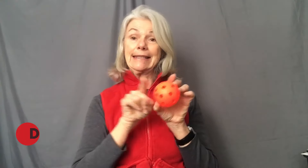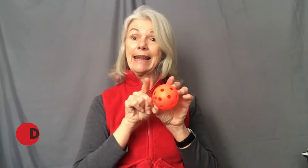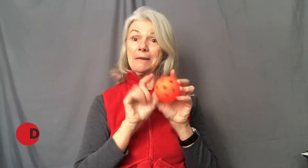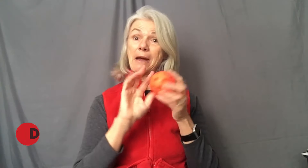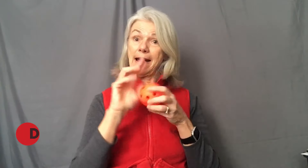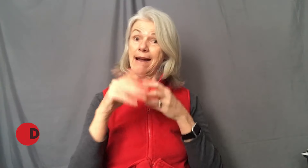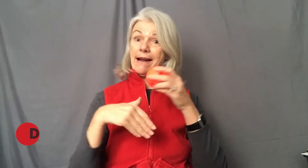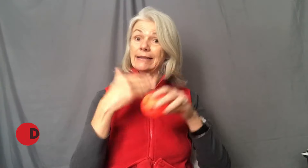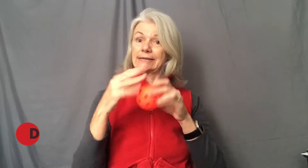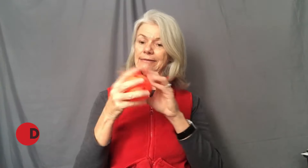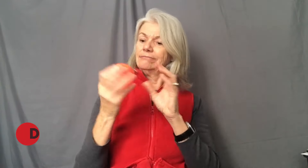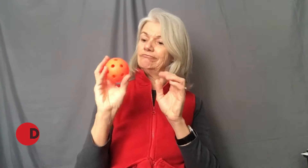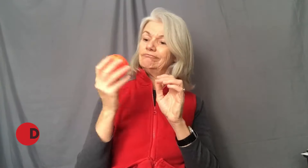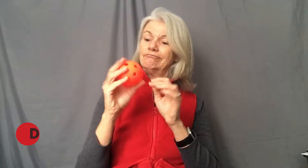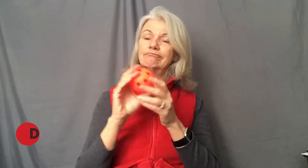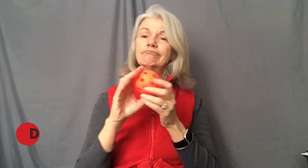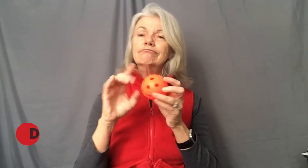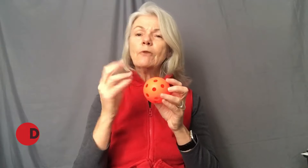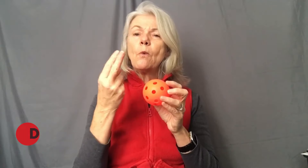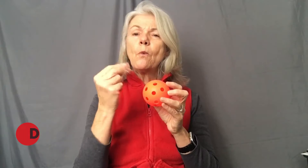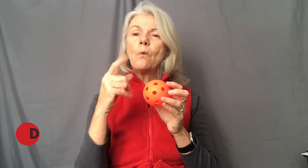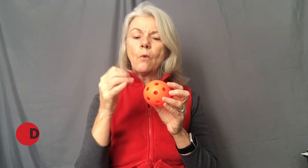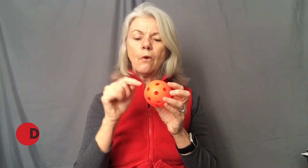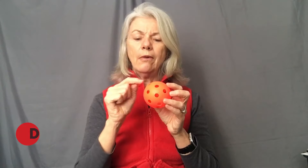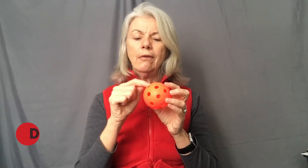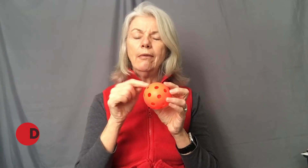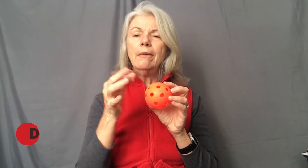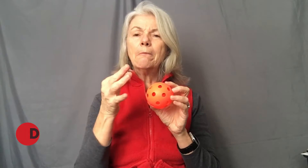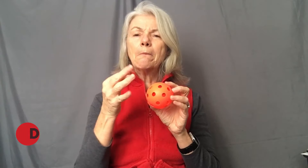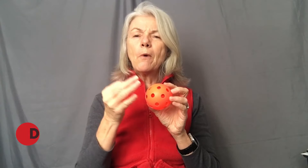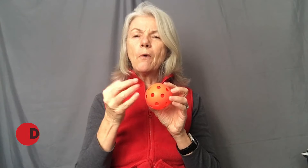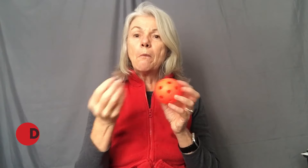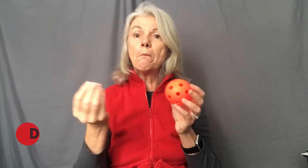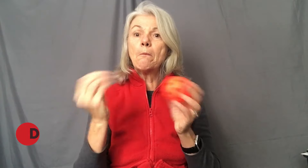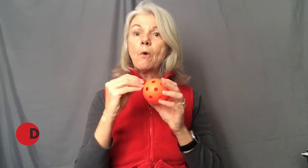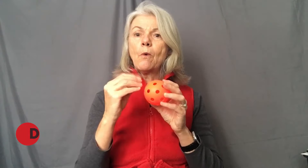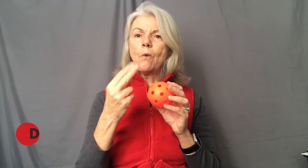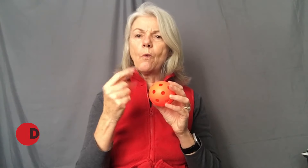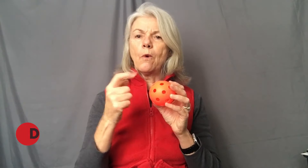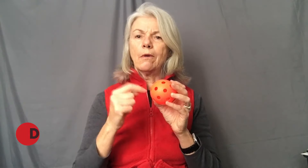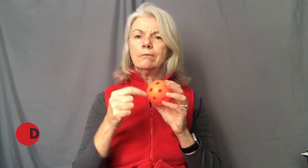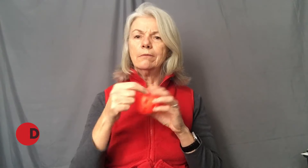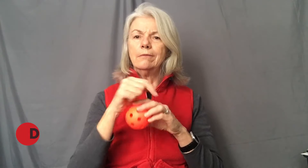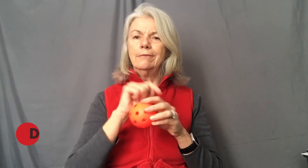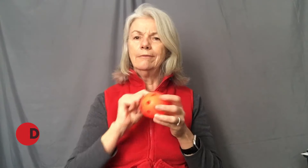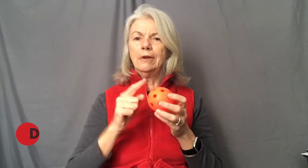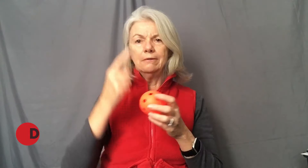It’s similar to this one, it has more holes,